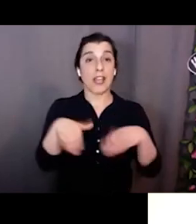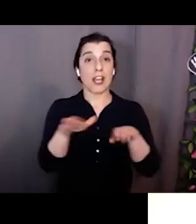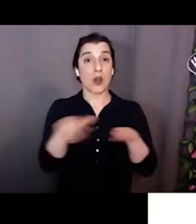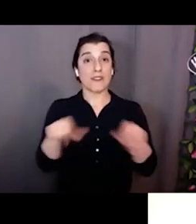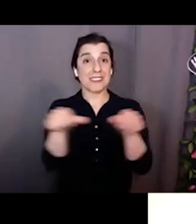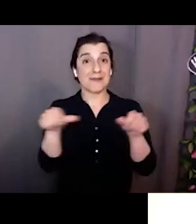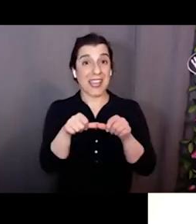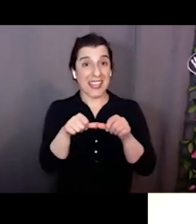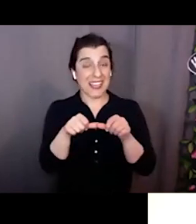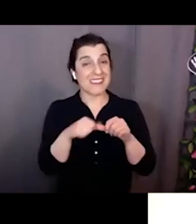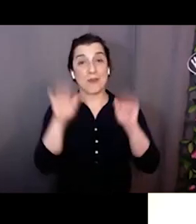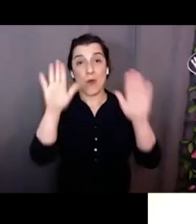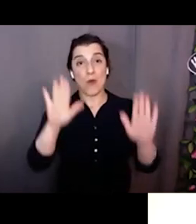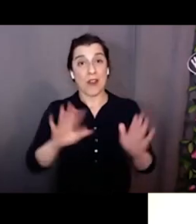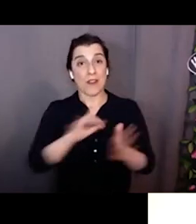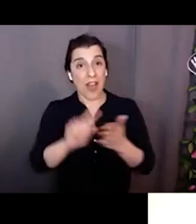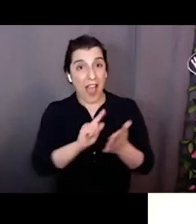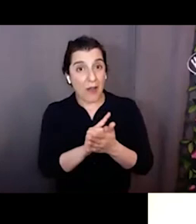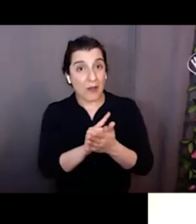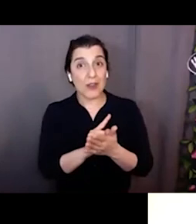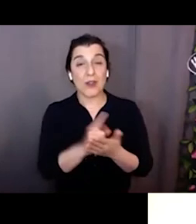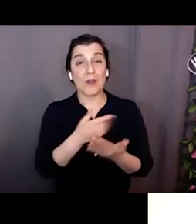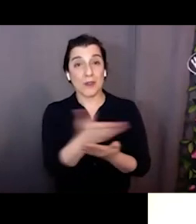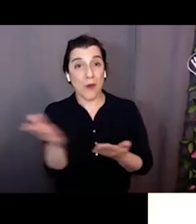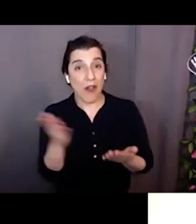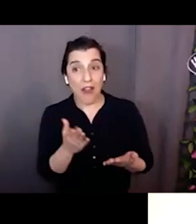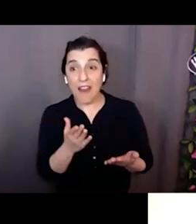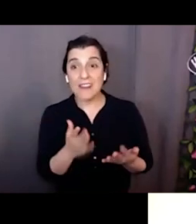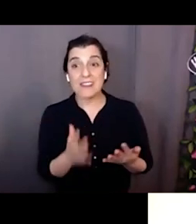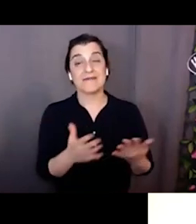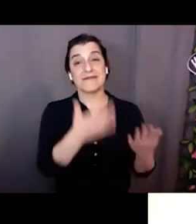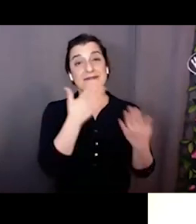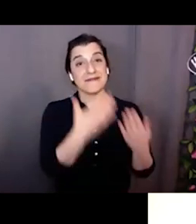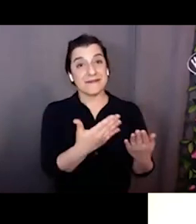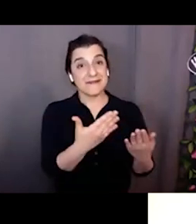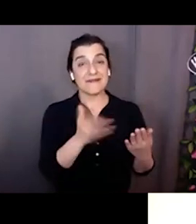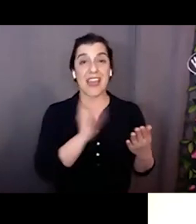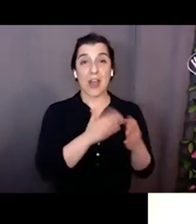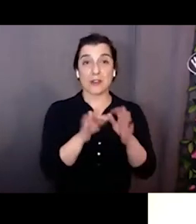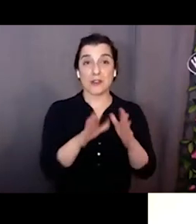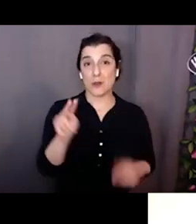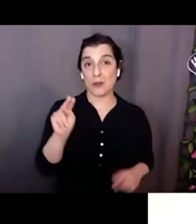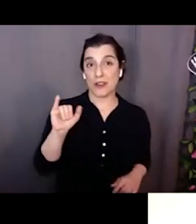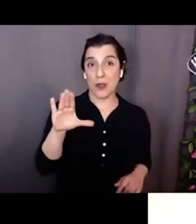thank you to our interpreter, Nicole, thank you to Amber for their participation and thank you for everyone for